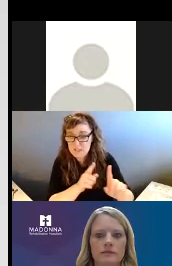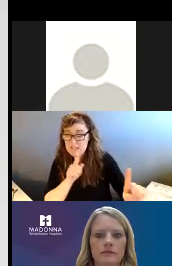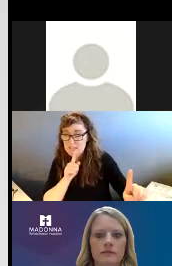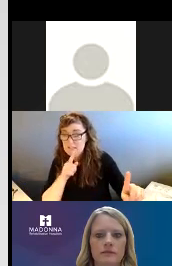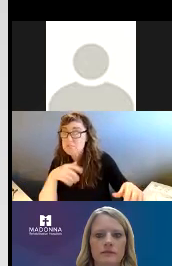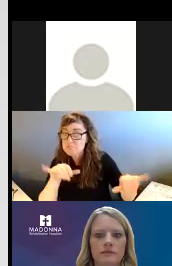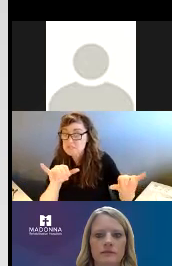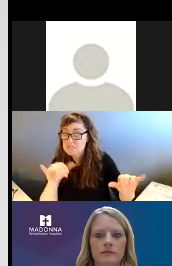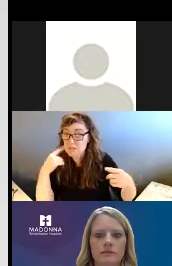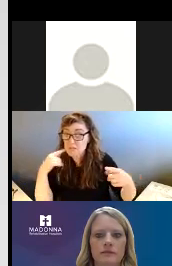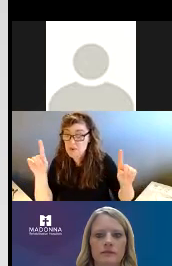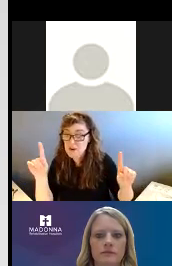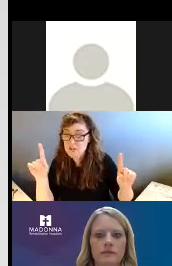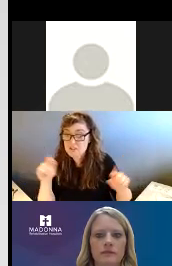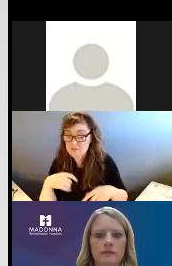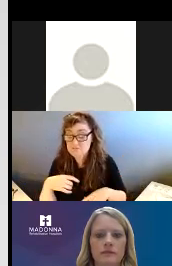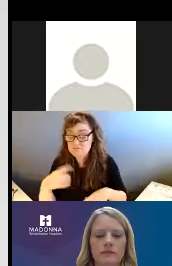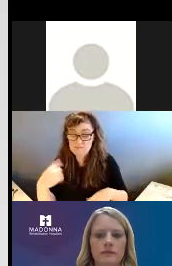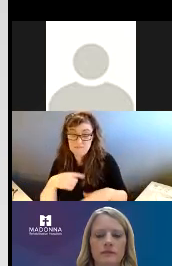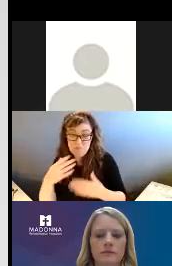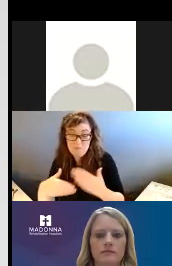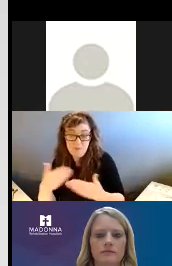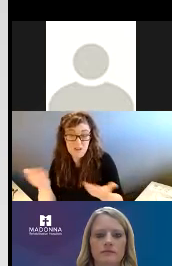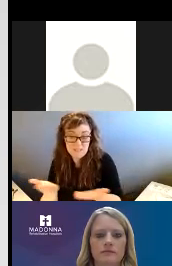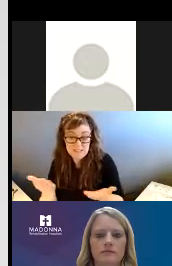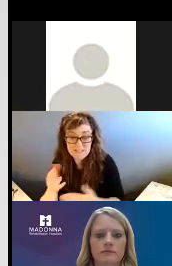AS WE GET IT PROCESSED HERE AT MADONNA.